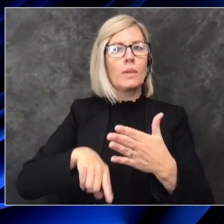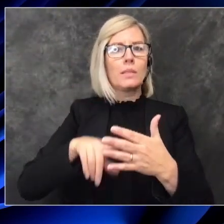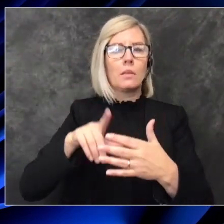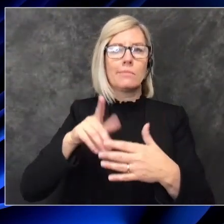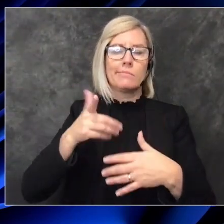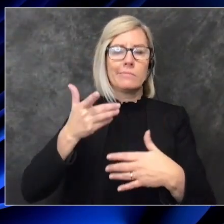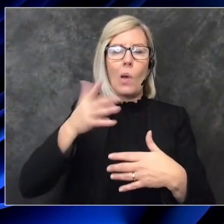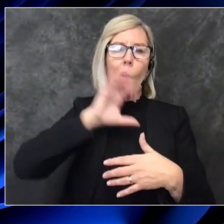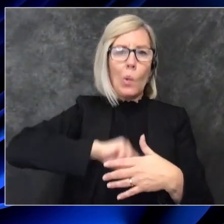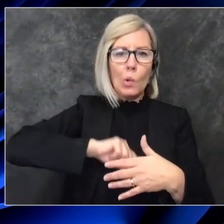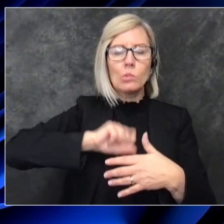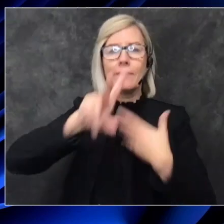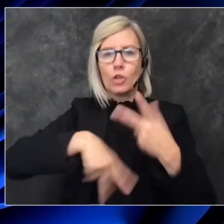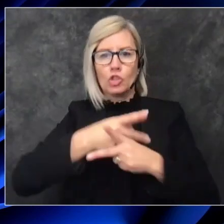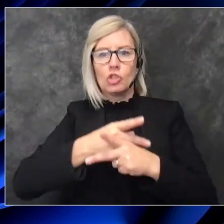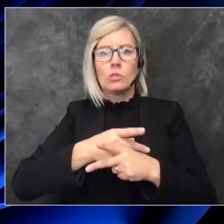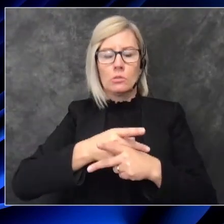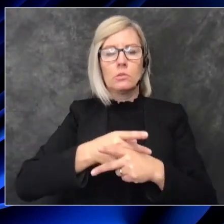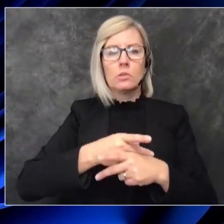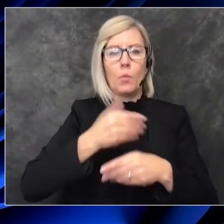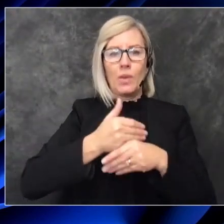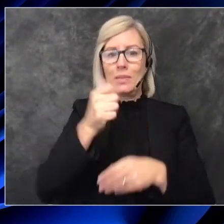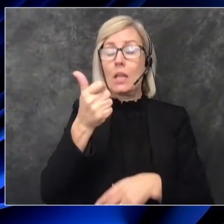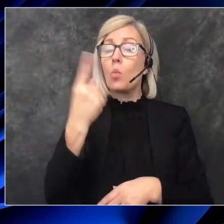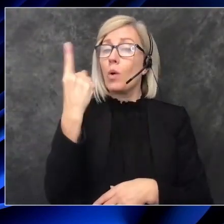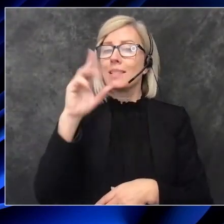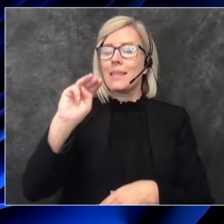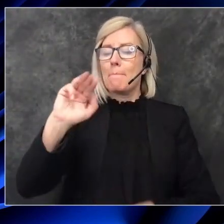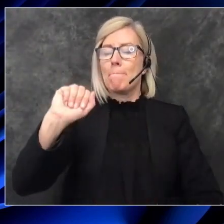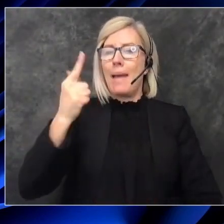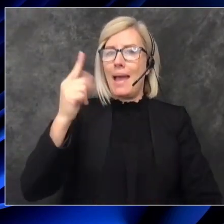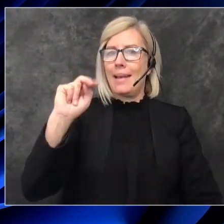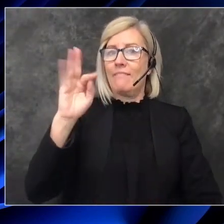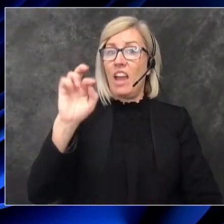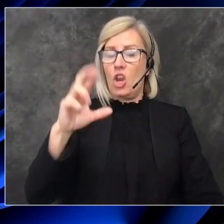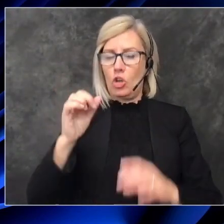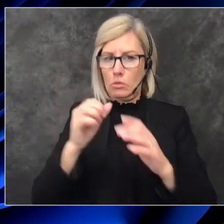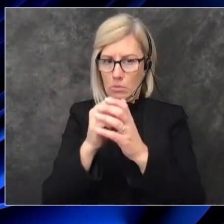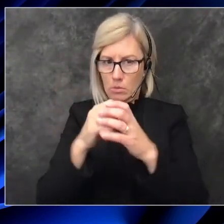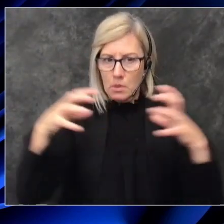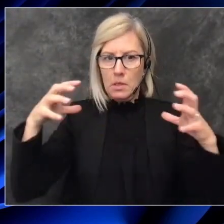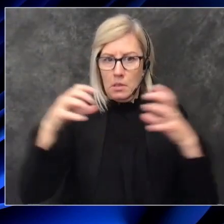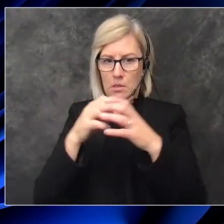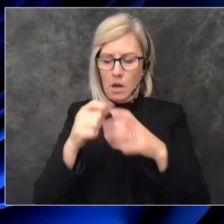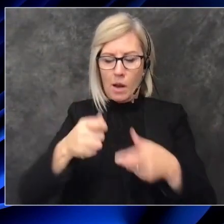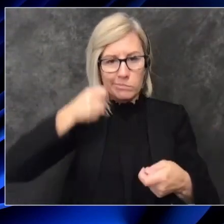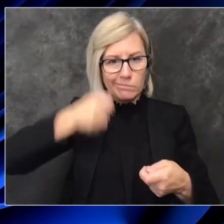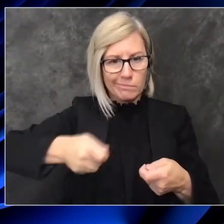and one of them is the magnifier and so magnifier does exactly what you would expect. It magnifies,